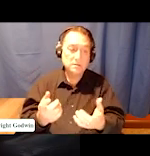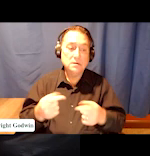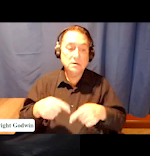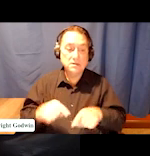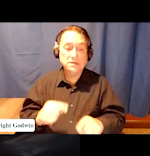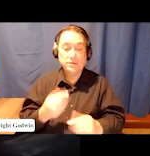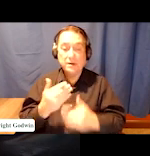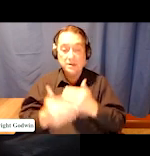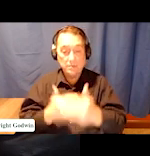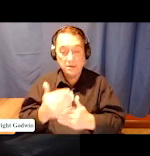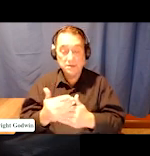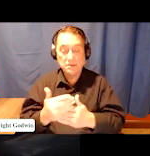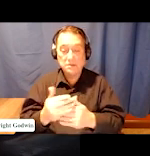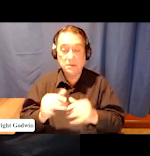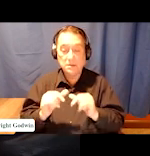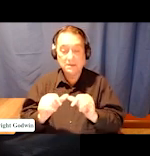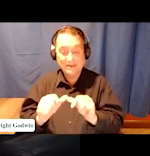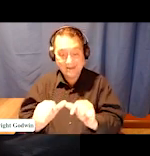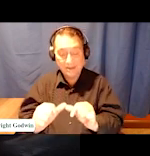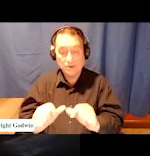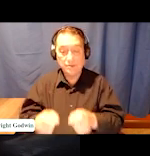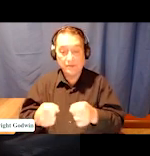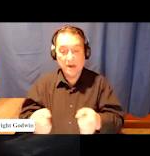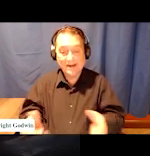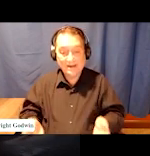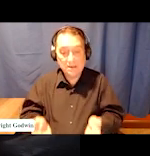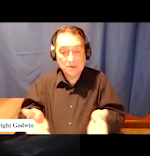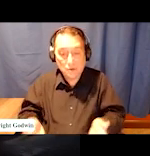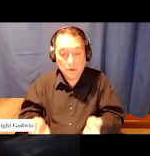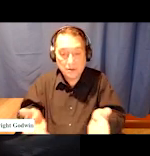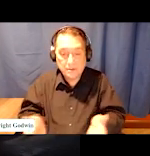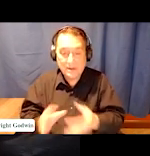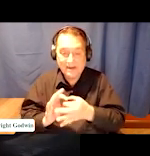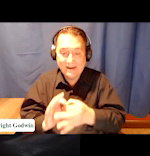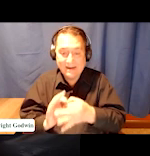I still continued to provide encouragement, connection, hope, and motivation.